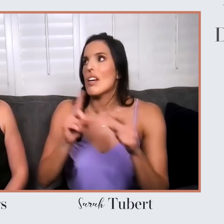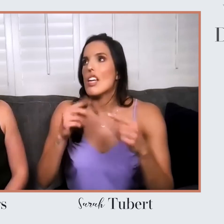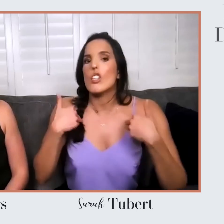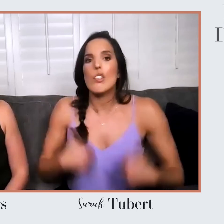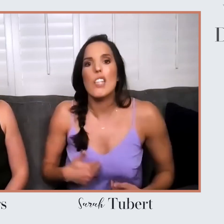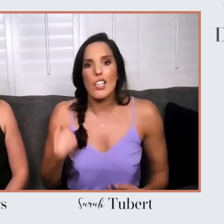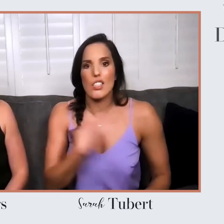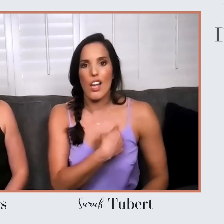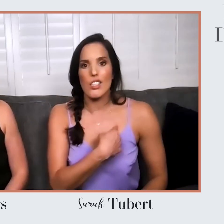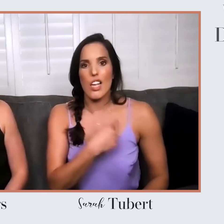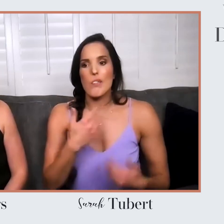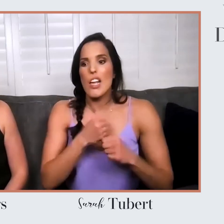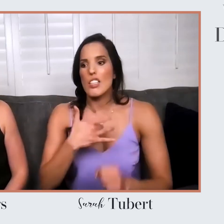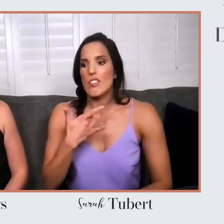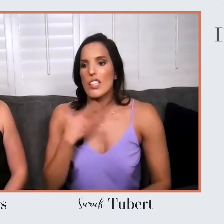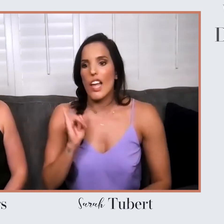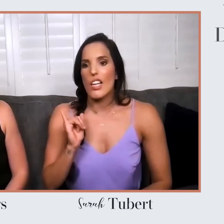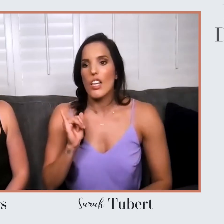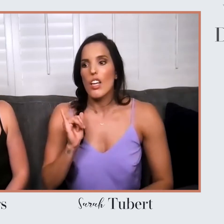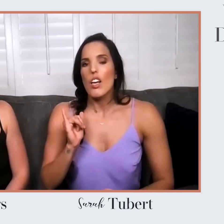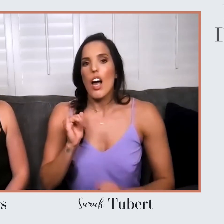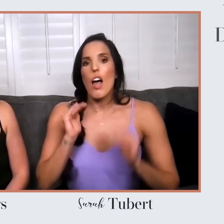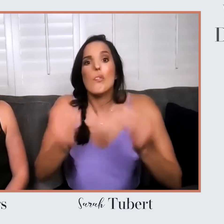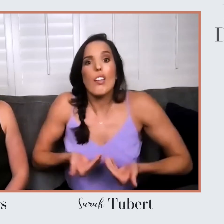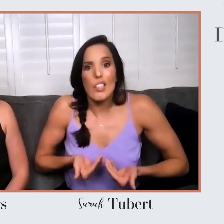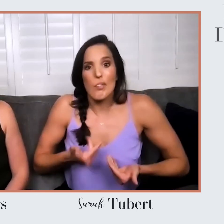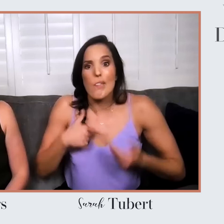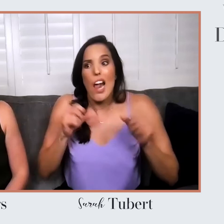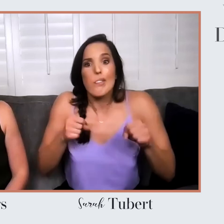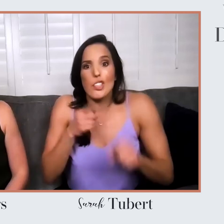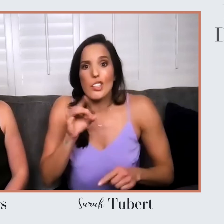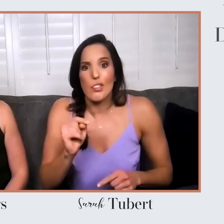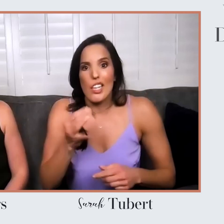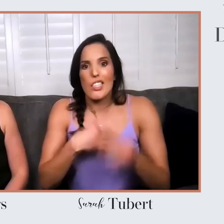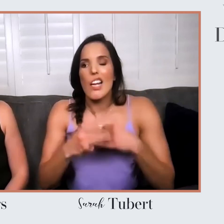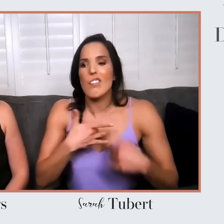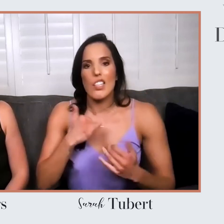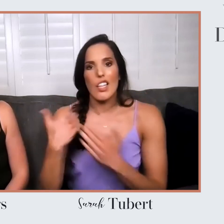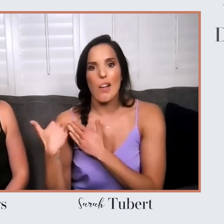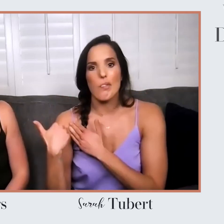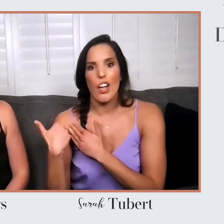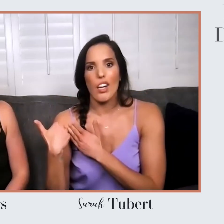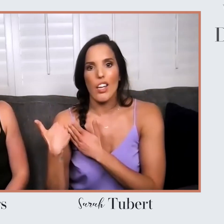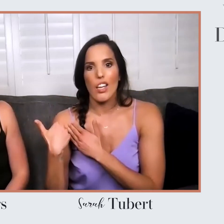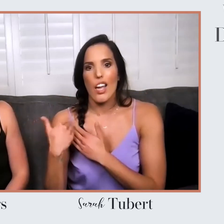but it humanizes us, and it makes us feel like I'm welcome. I'm able to do it instead of feeling like that burden.